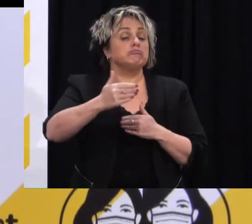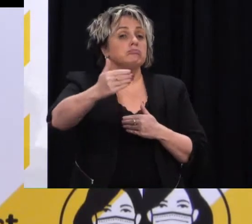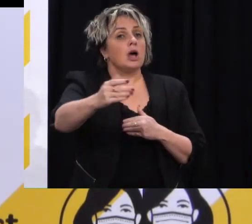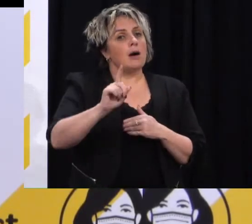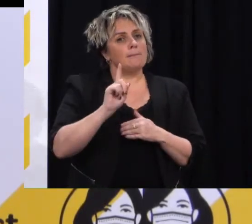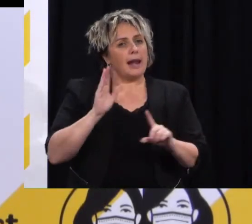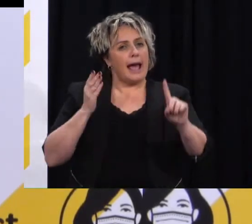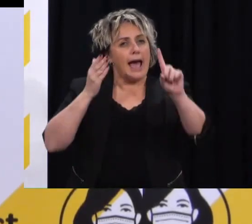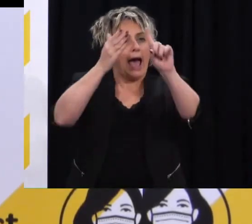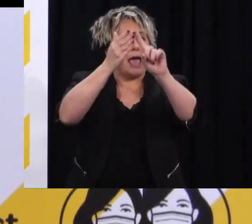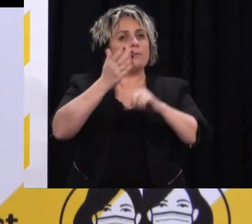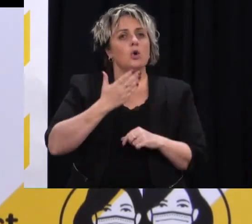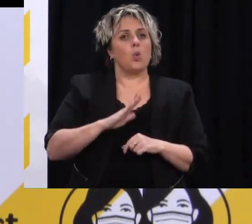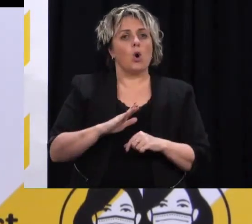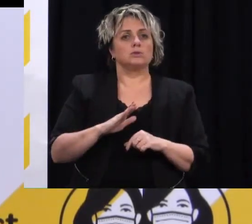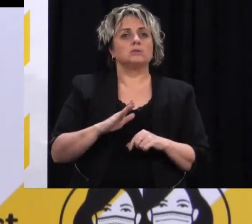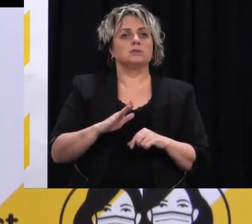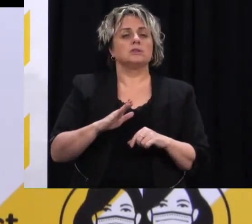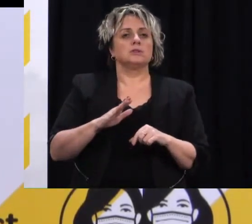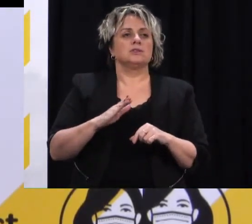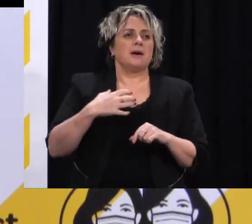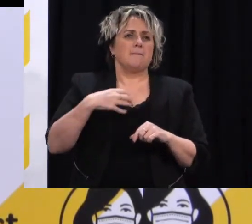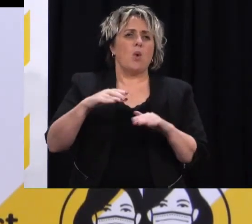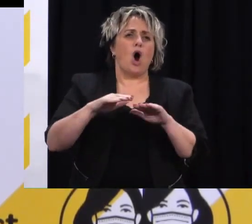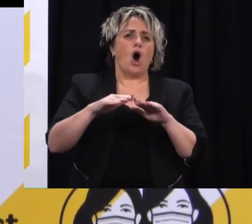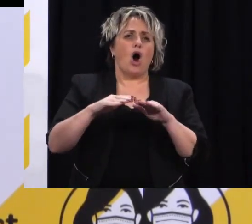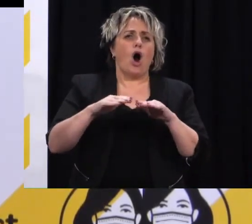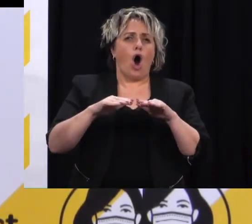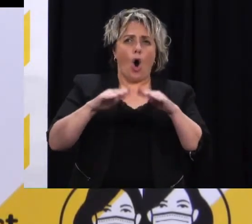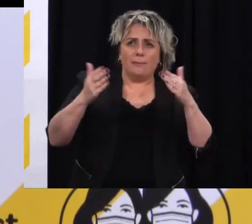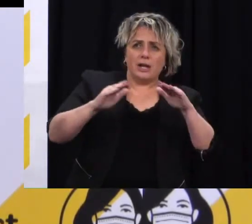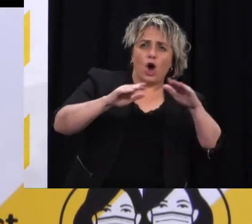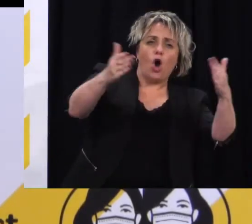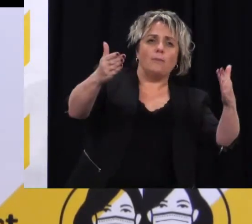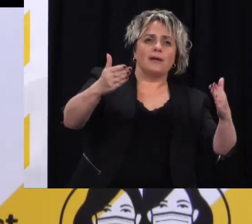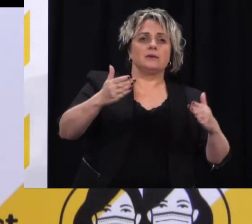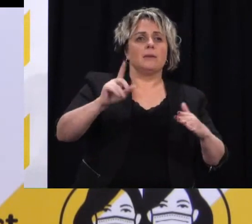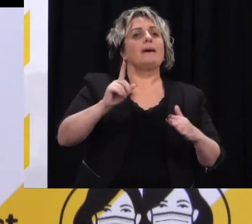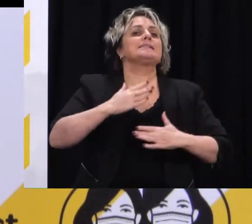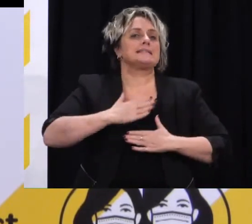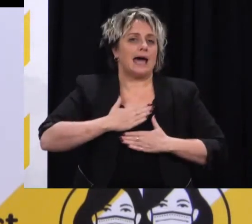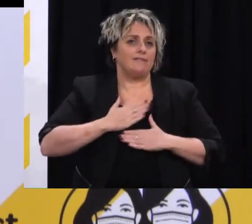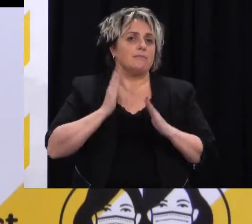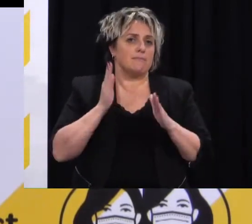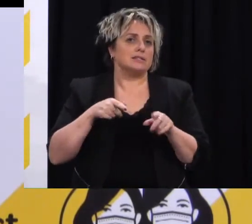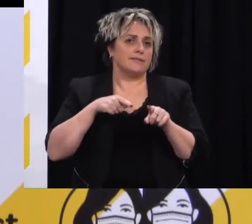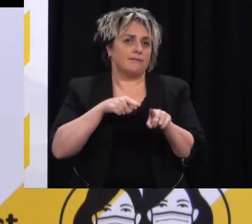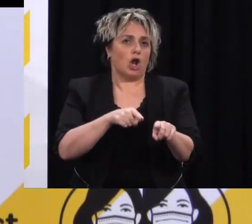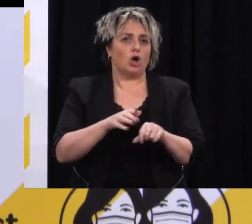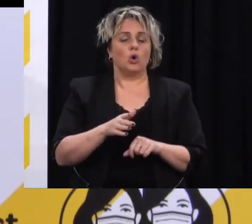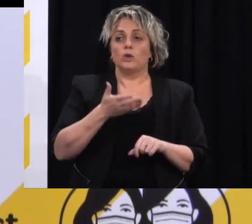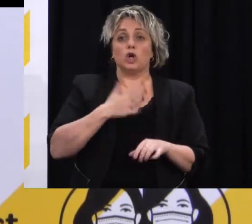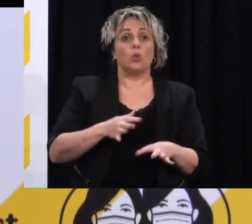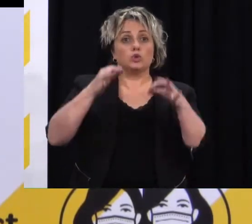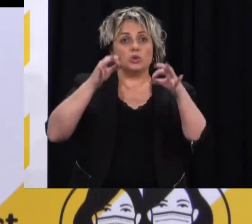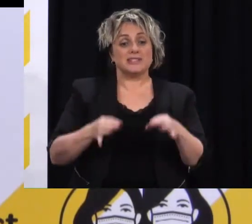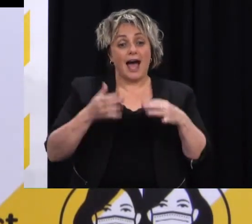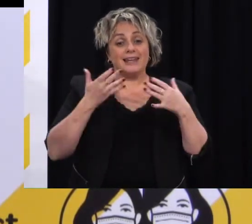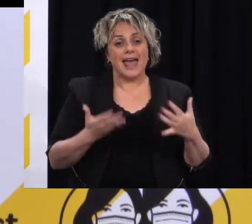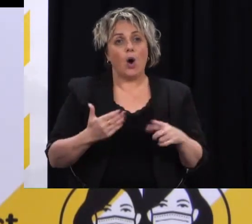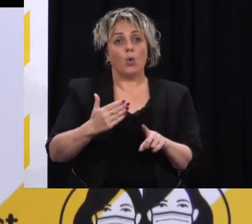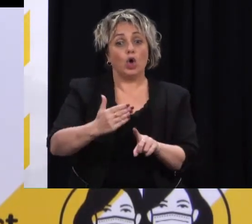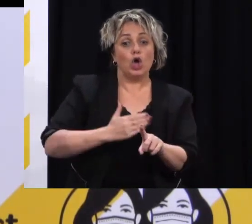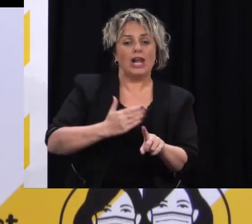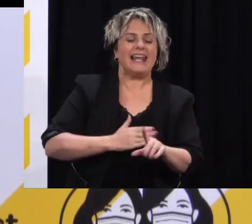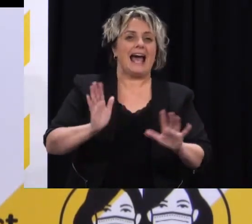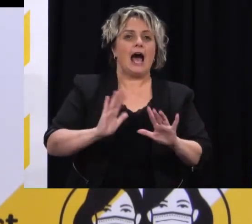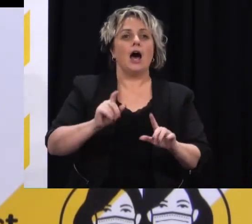make sure we have borders that